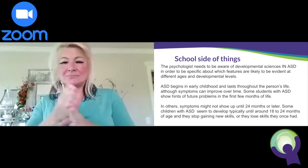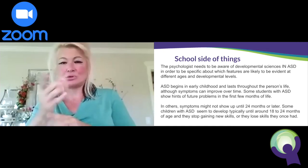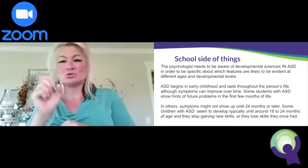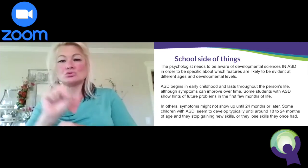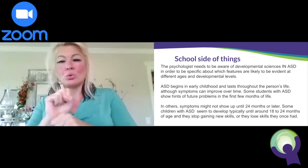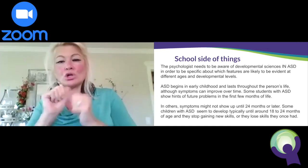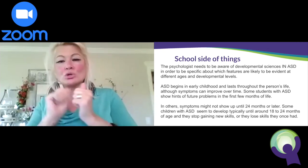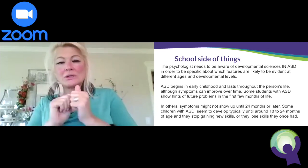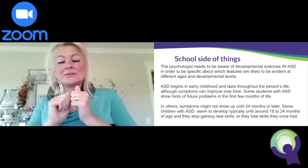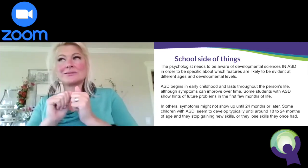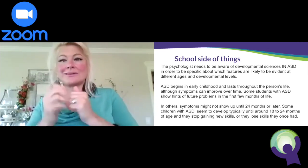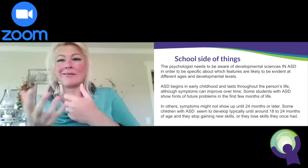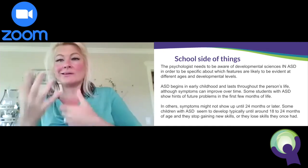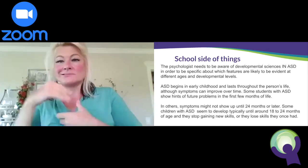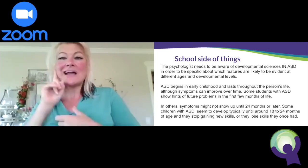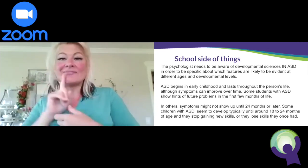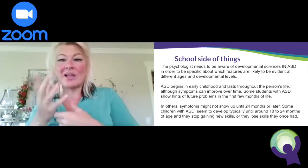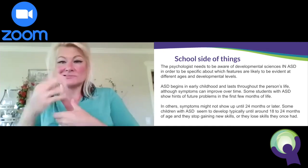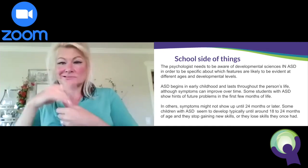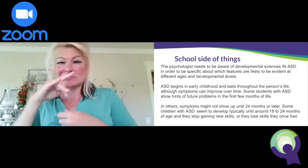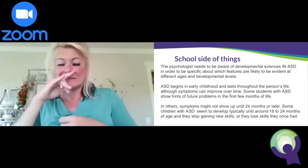it's hard to find experts to work with